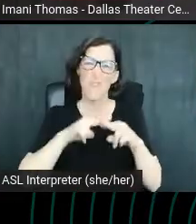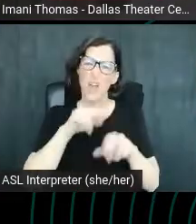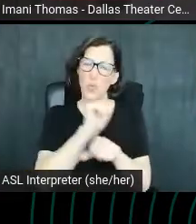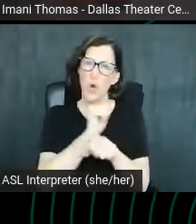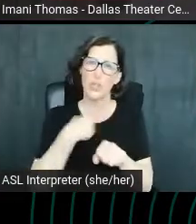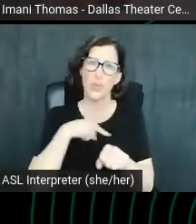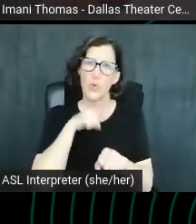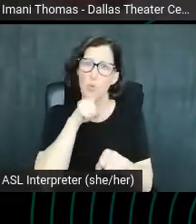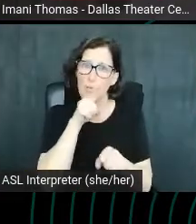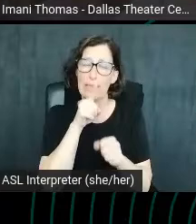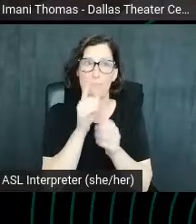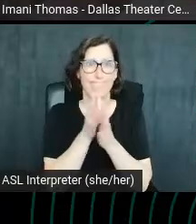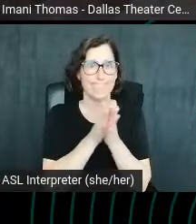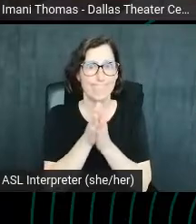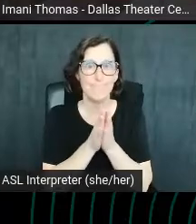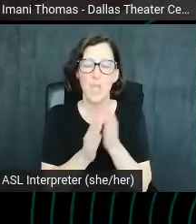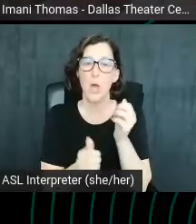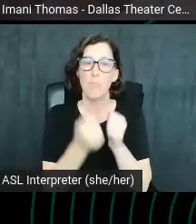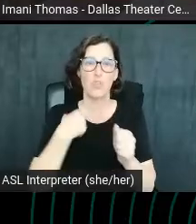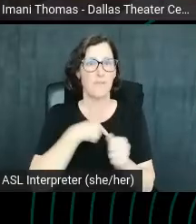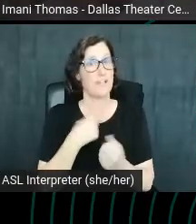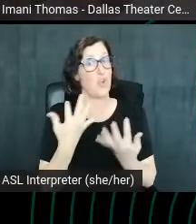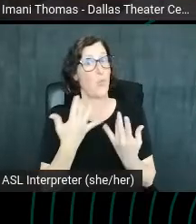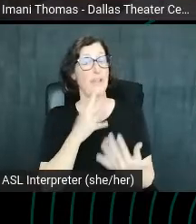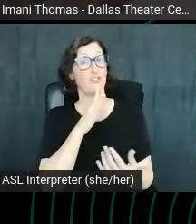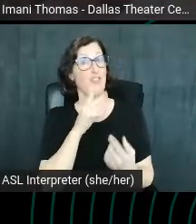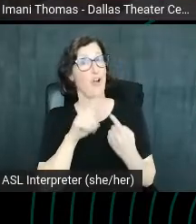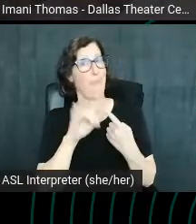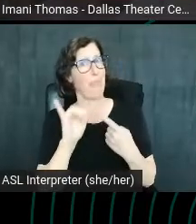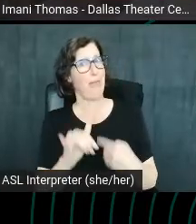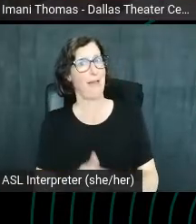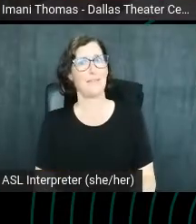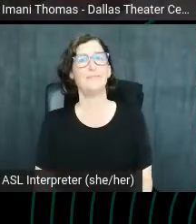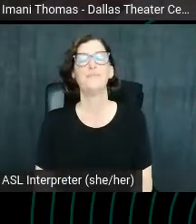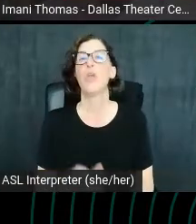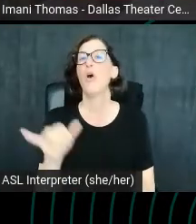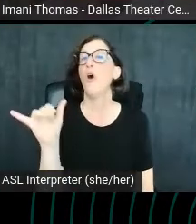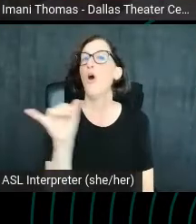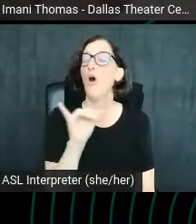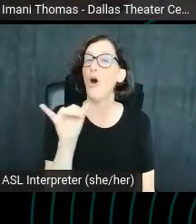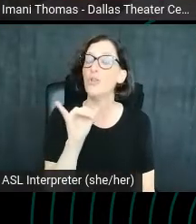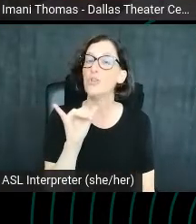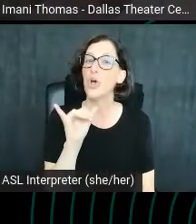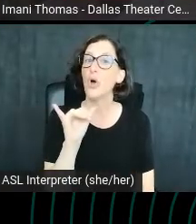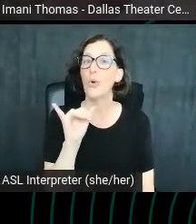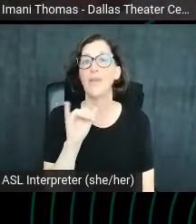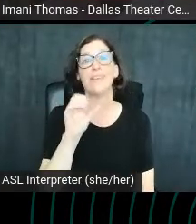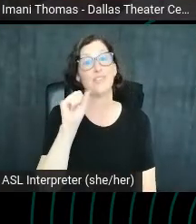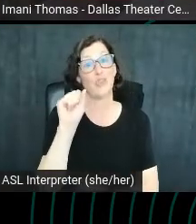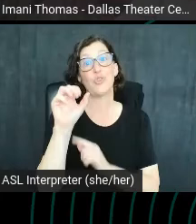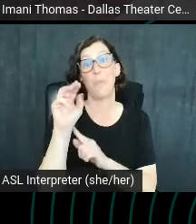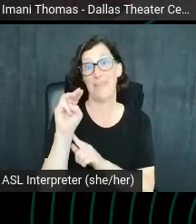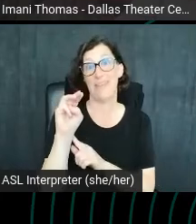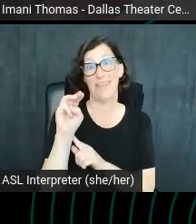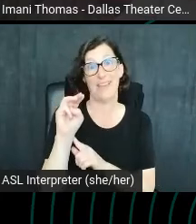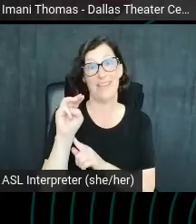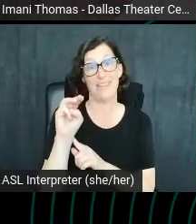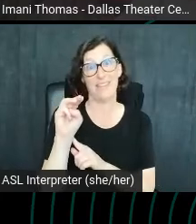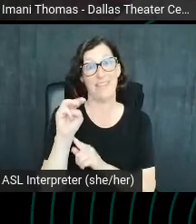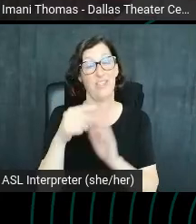and I have found that most of us are just waiting to talk about it with someone. Plus, we're in the age of social media, so you should shoot a video featuring a staff member,